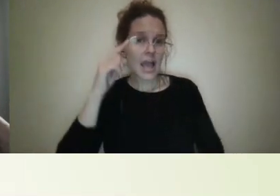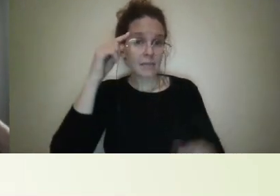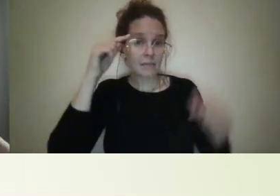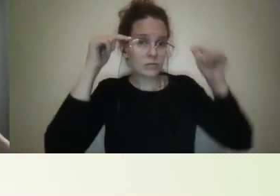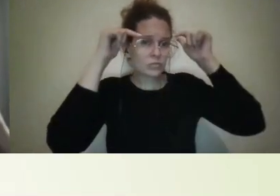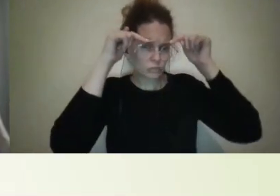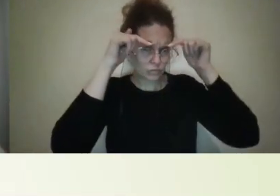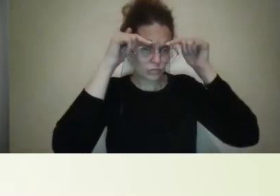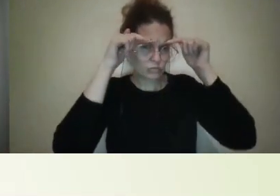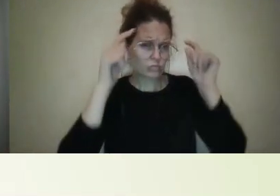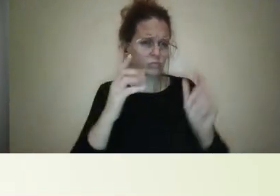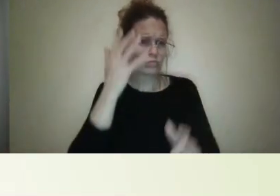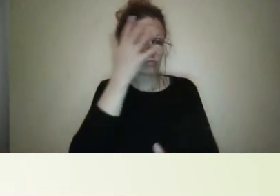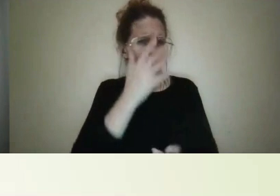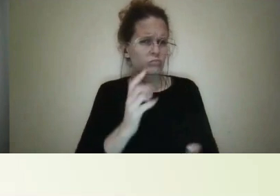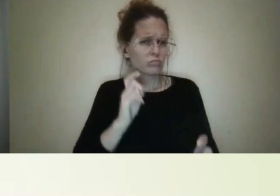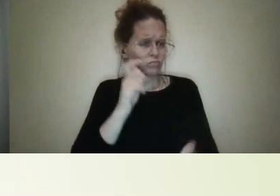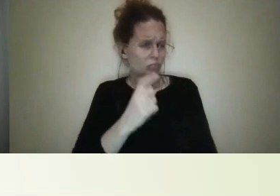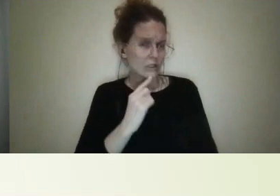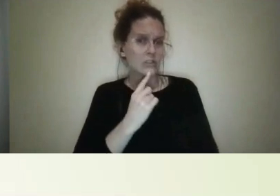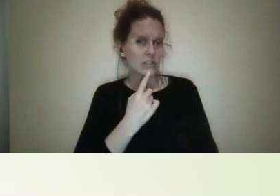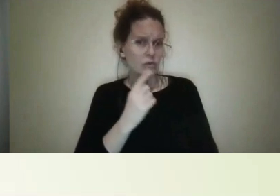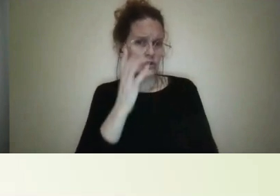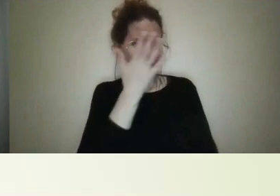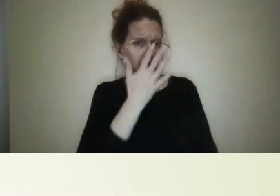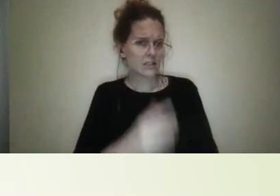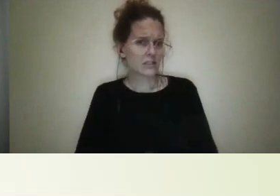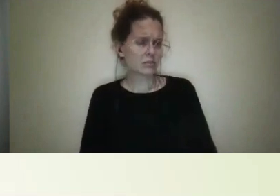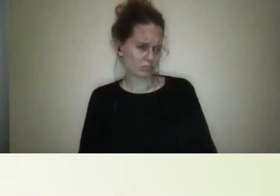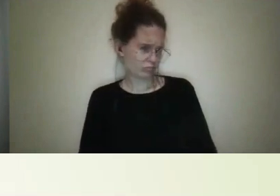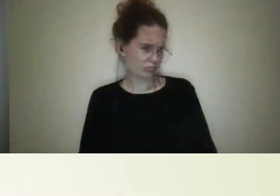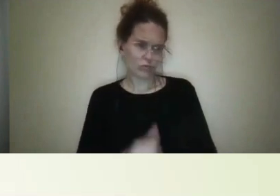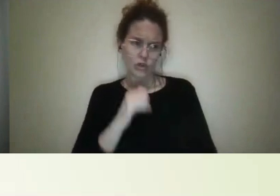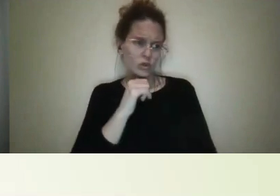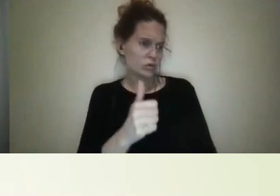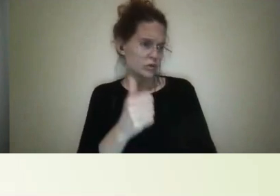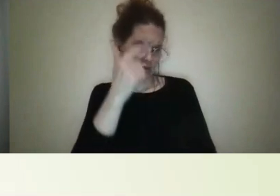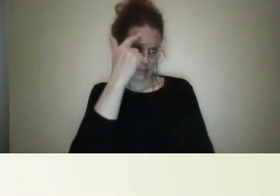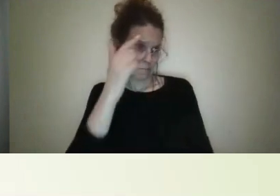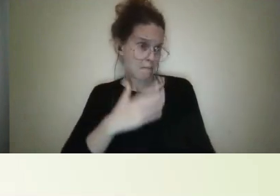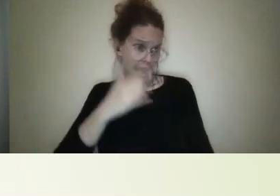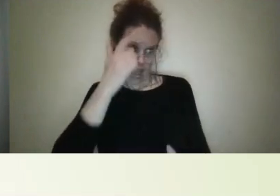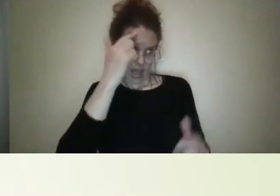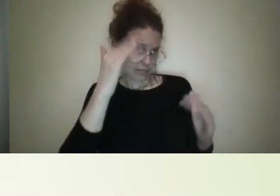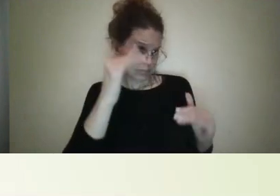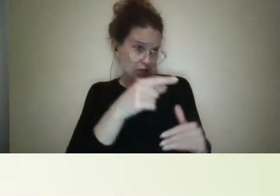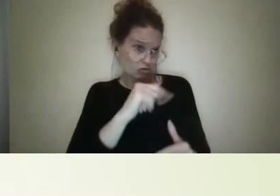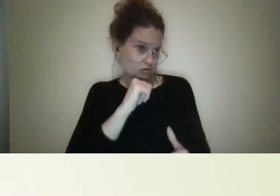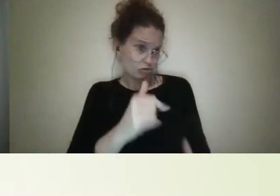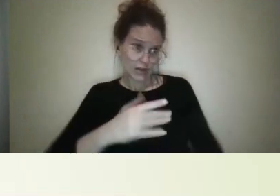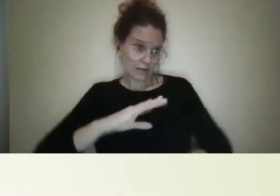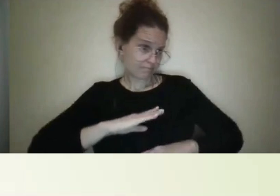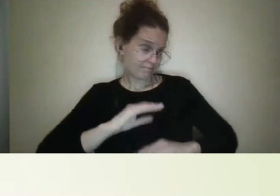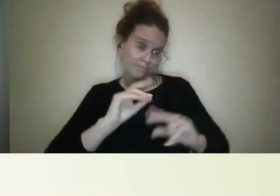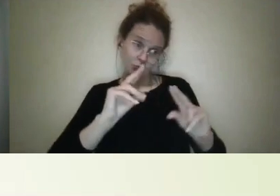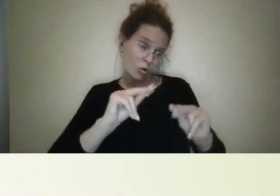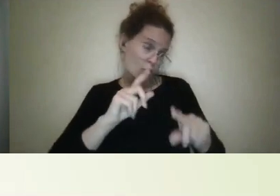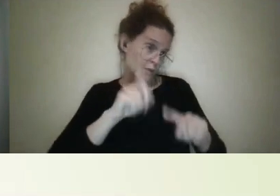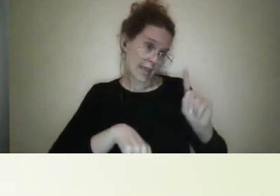my face has to be serious, okay? So part of me inside wants to just chuckle because they're